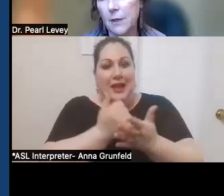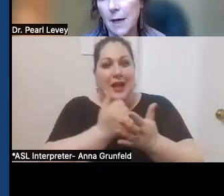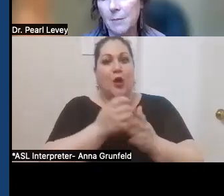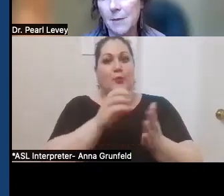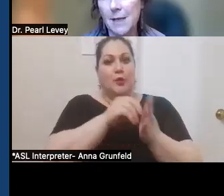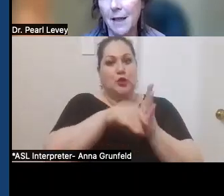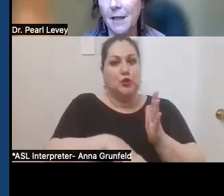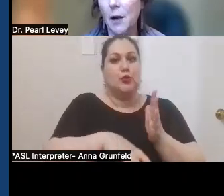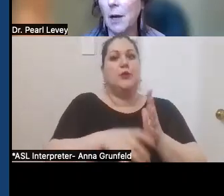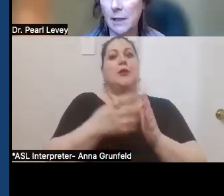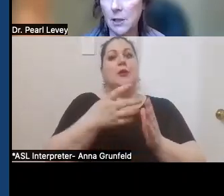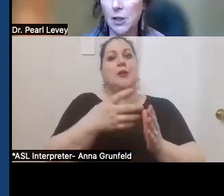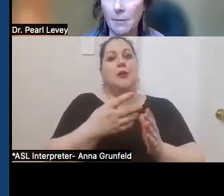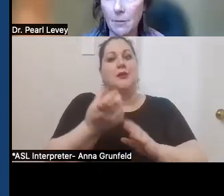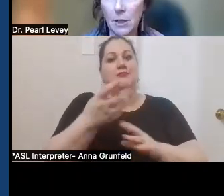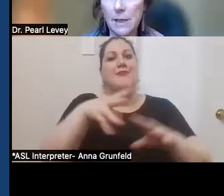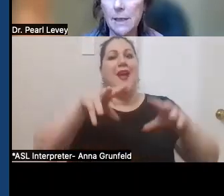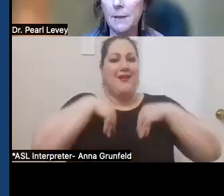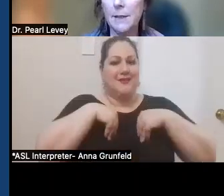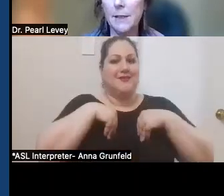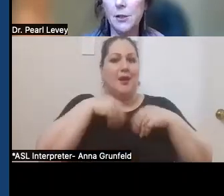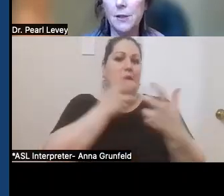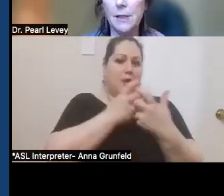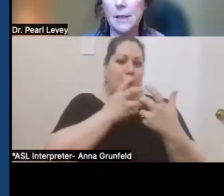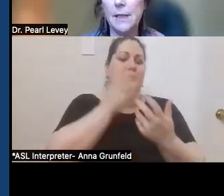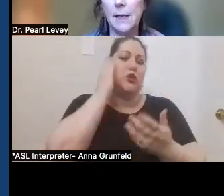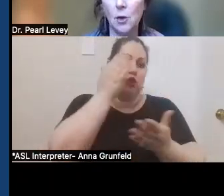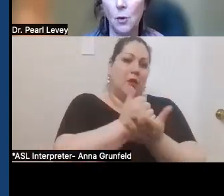Oftentimes, they’re reluctant to come to accessibility services and it takes